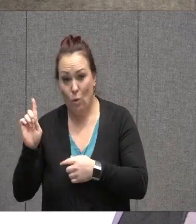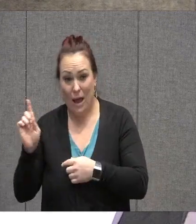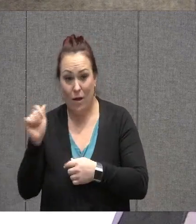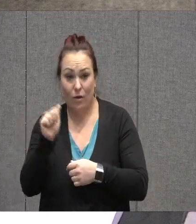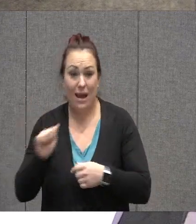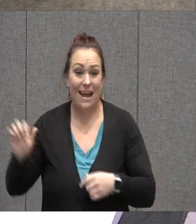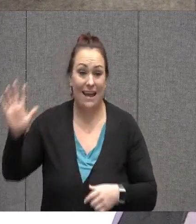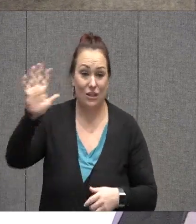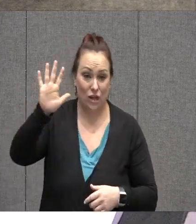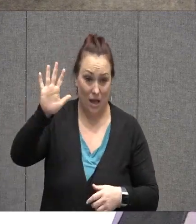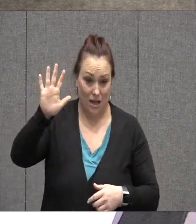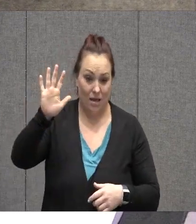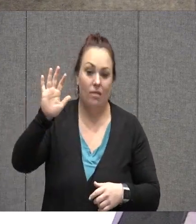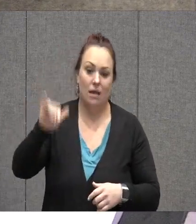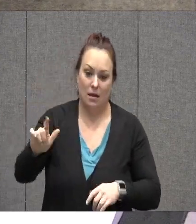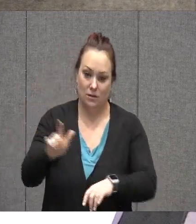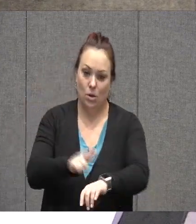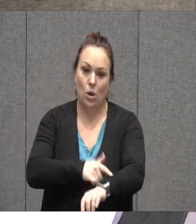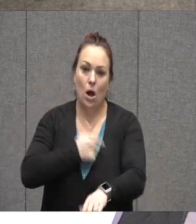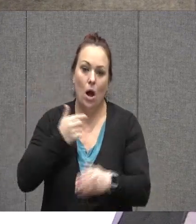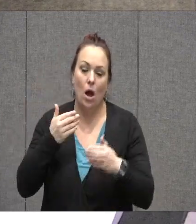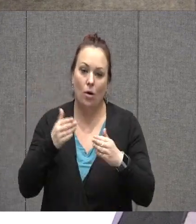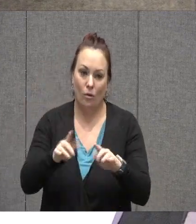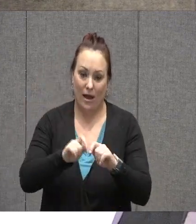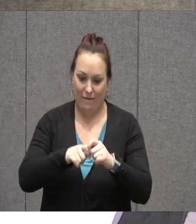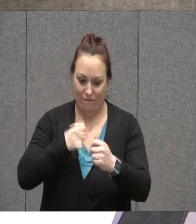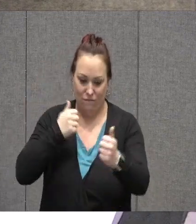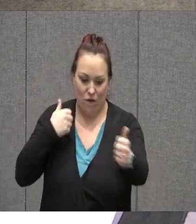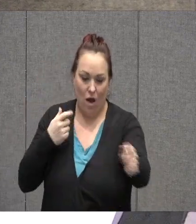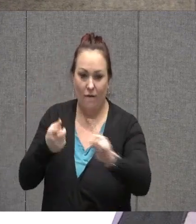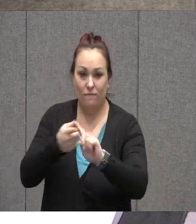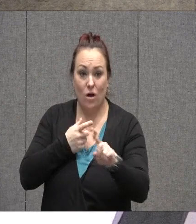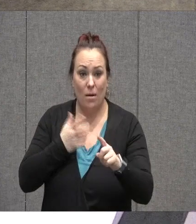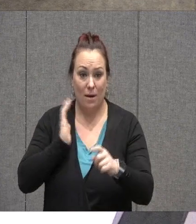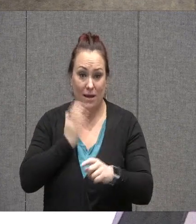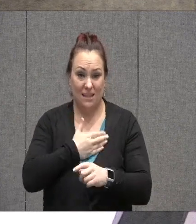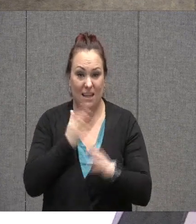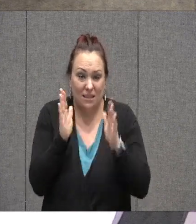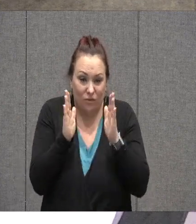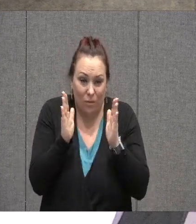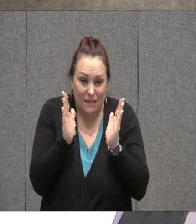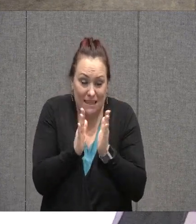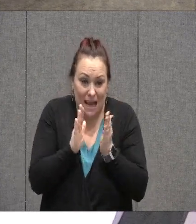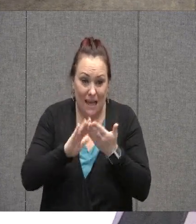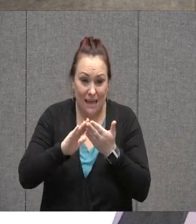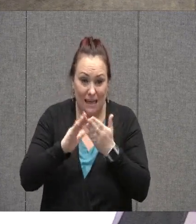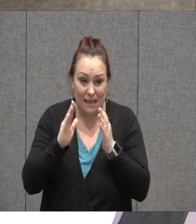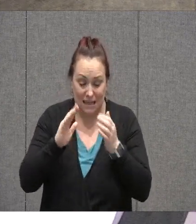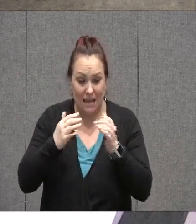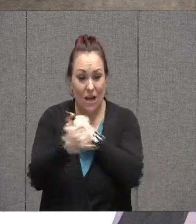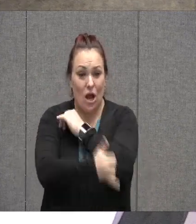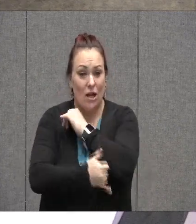That's a long way away from us, isn't it? And this is from a very tiny country, maybe you've hard of it.